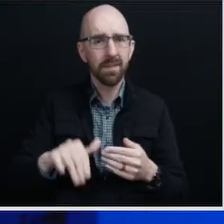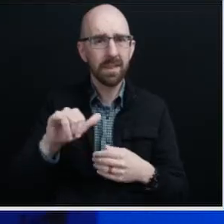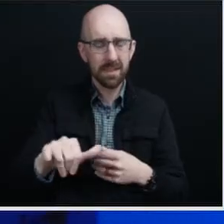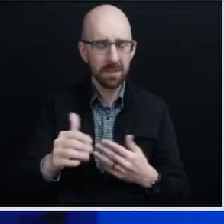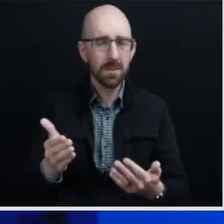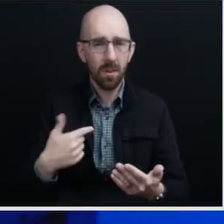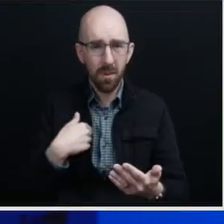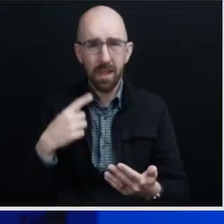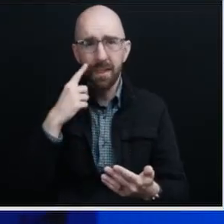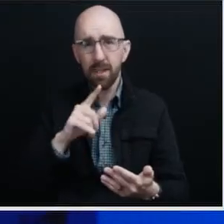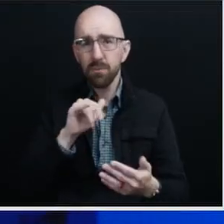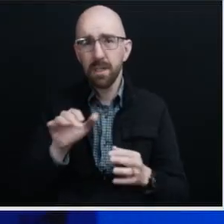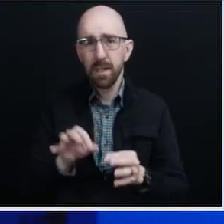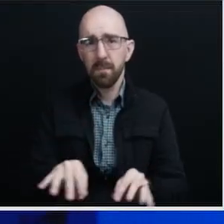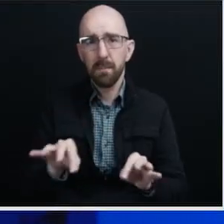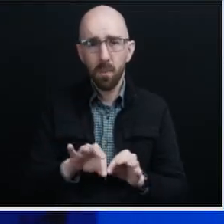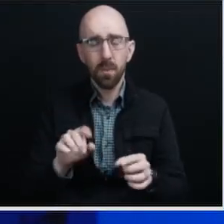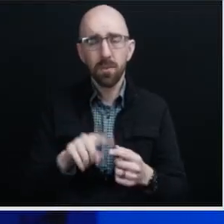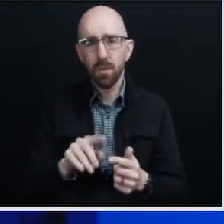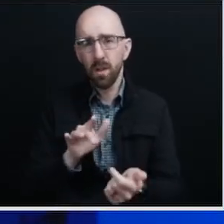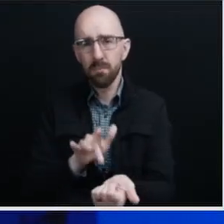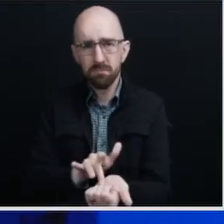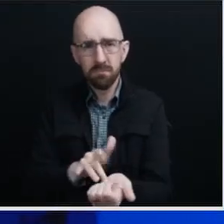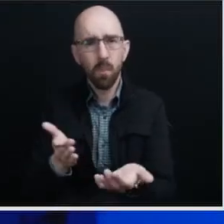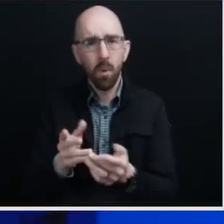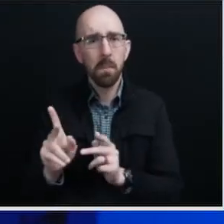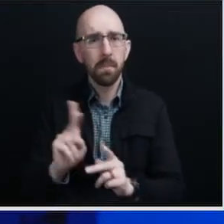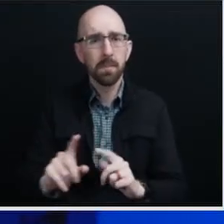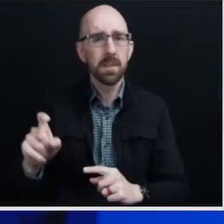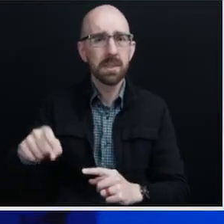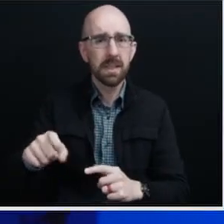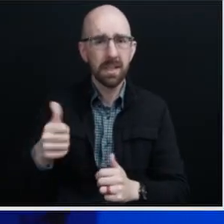really important to to gauge what people need. Everyone's a little bit different. Everyone's